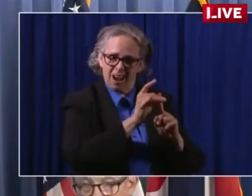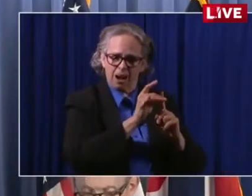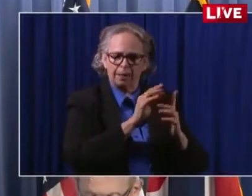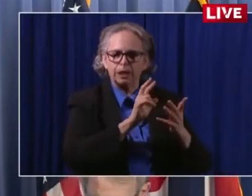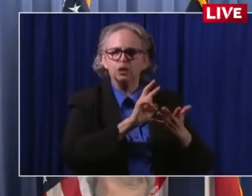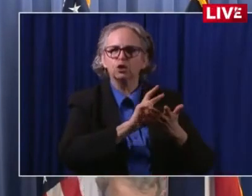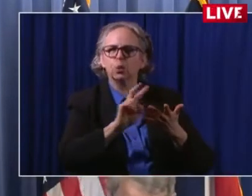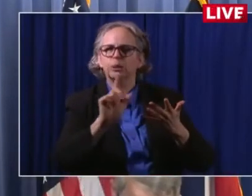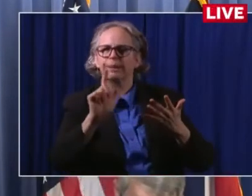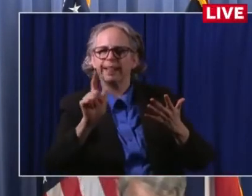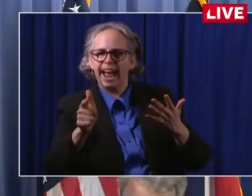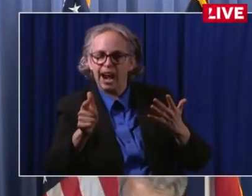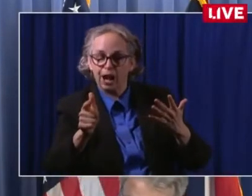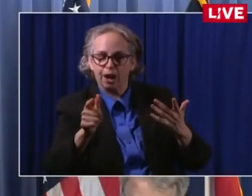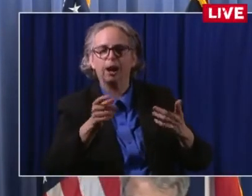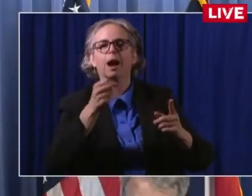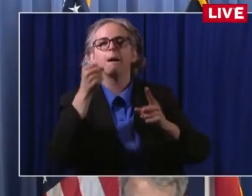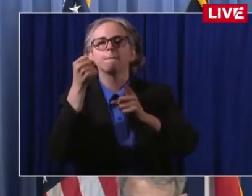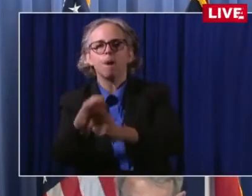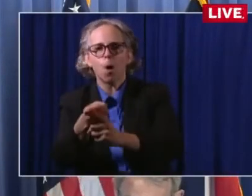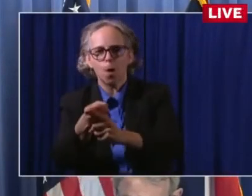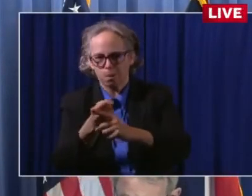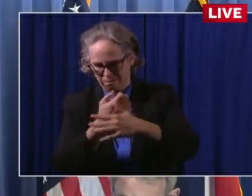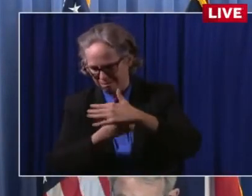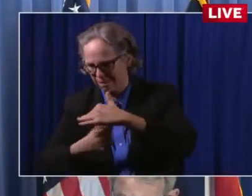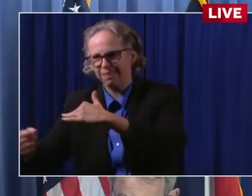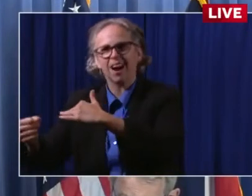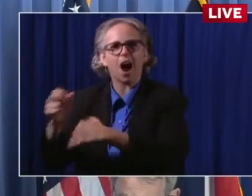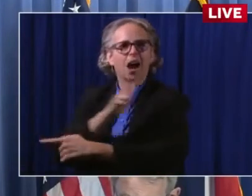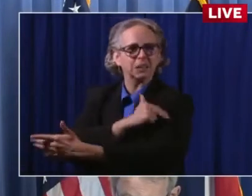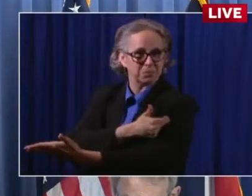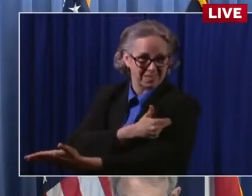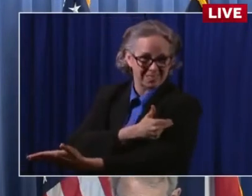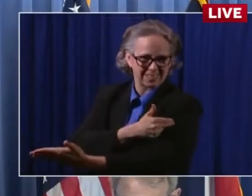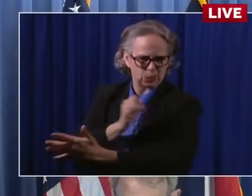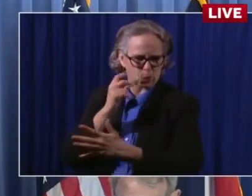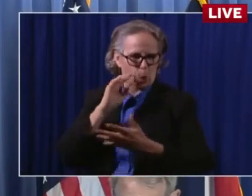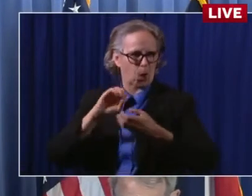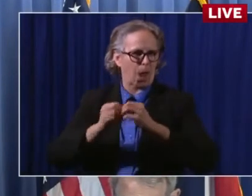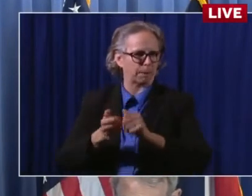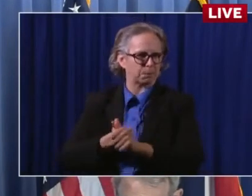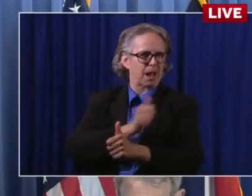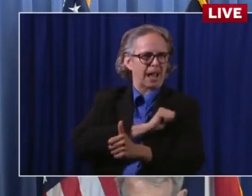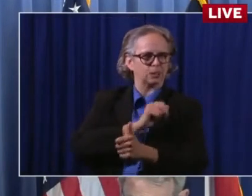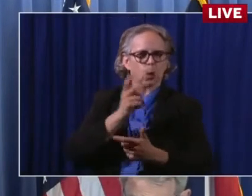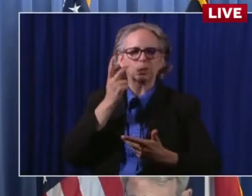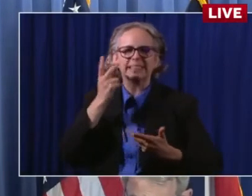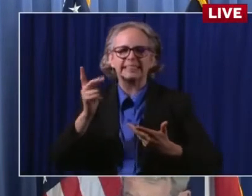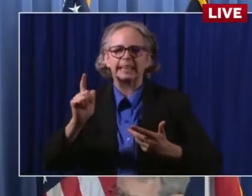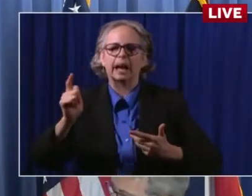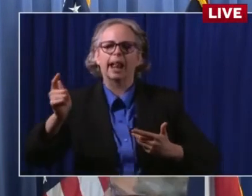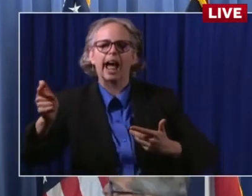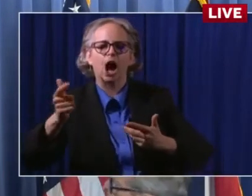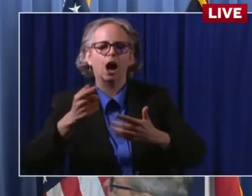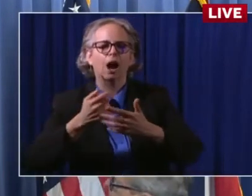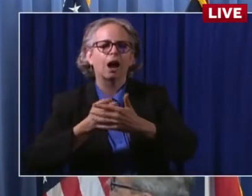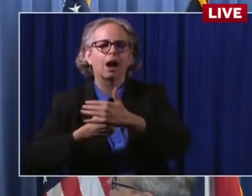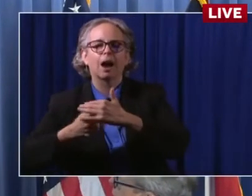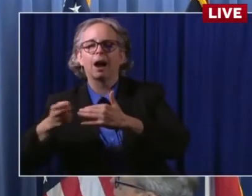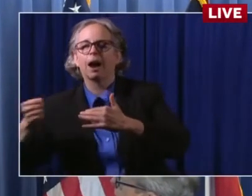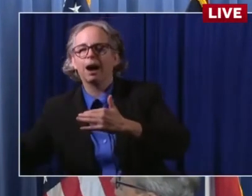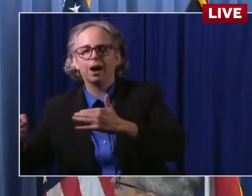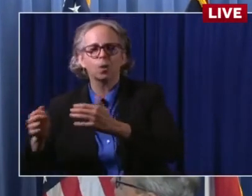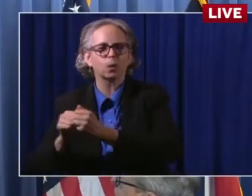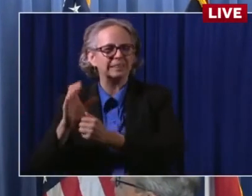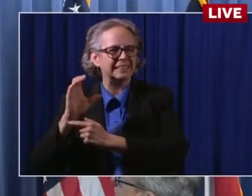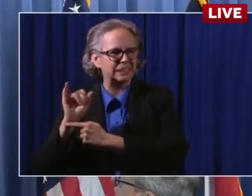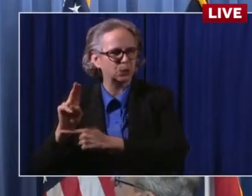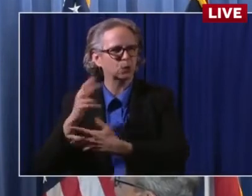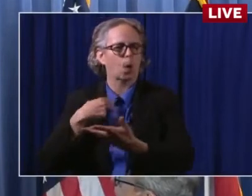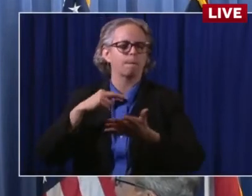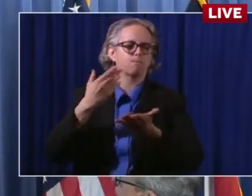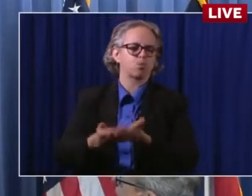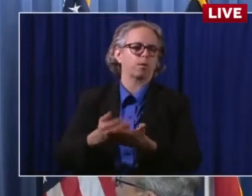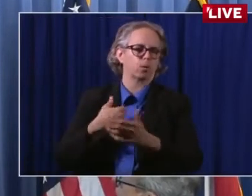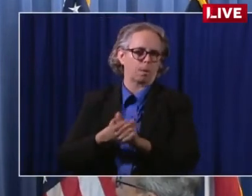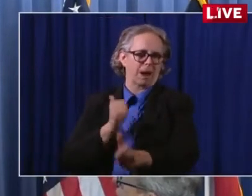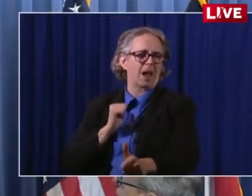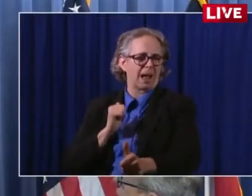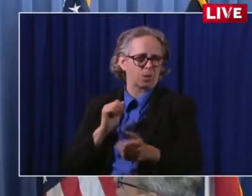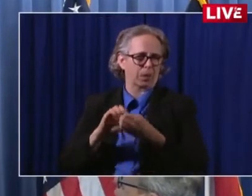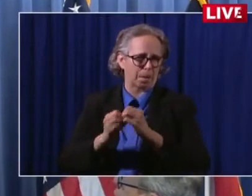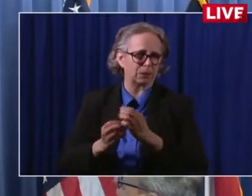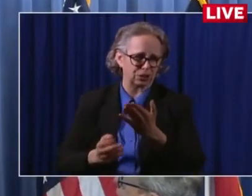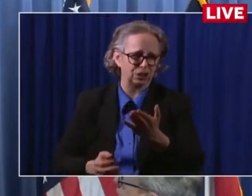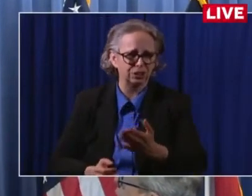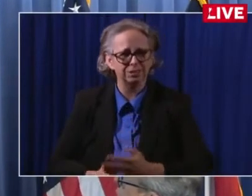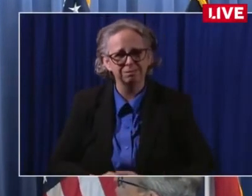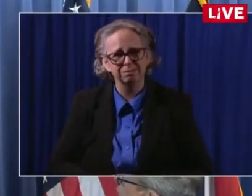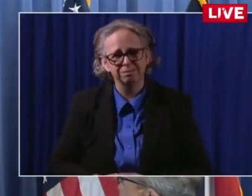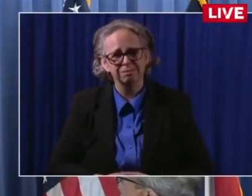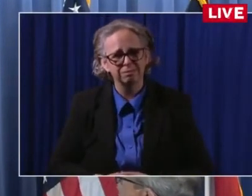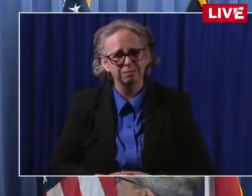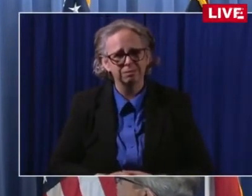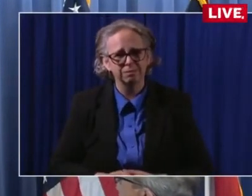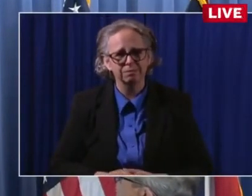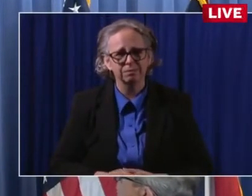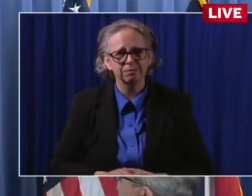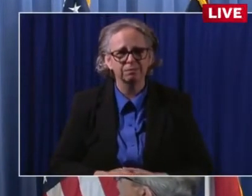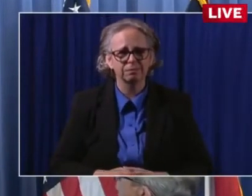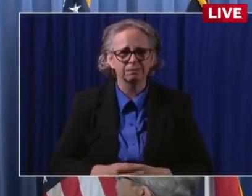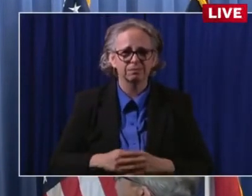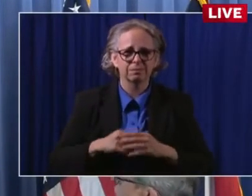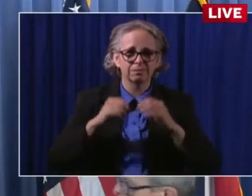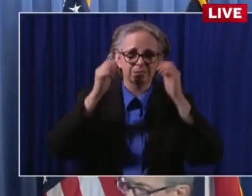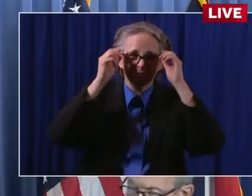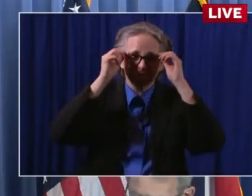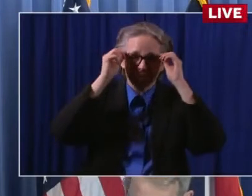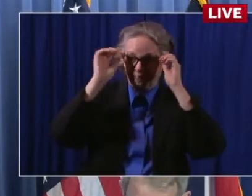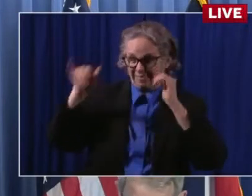AND WHEN WE GET TO NEW CASES, THAT IS EVEN FURTHER OUT BEFORE WE SEE PEOPLE GO TO THE HOSPITAL OR WE SEE THEM GET INTO ICU.